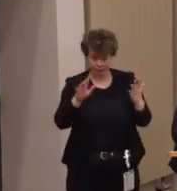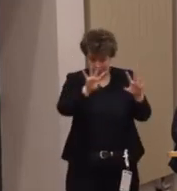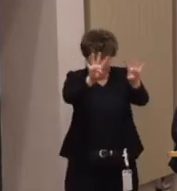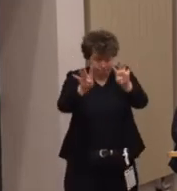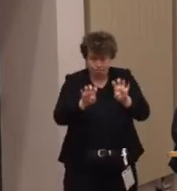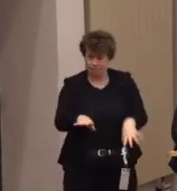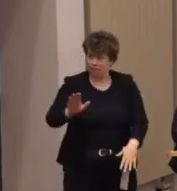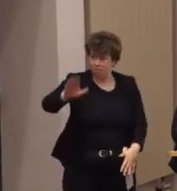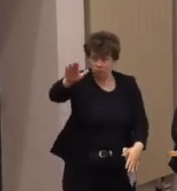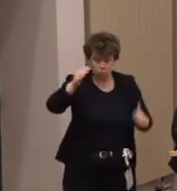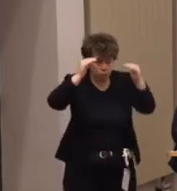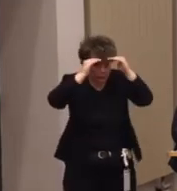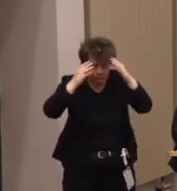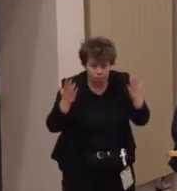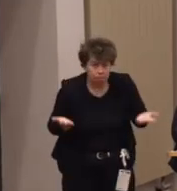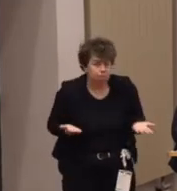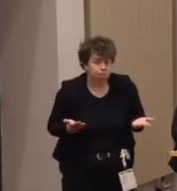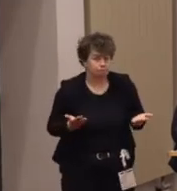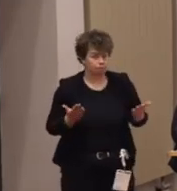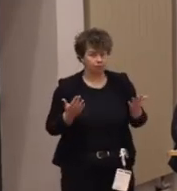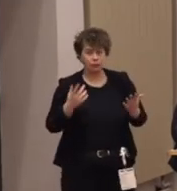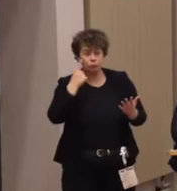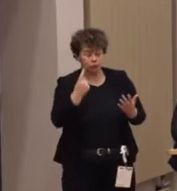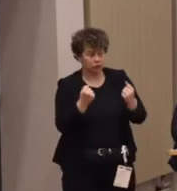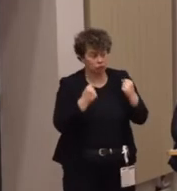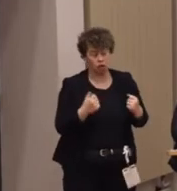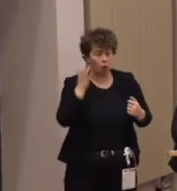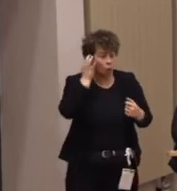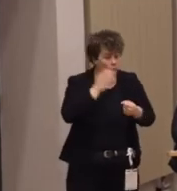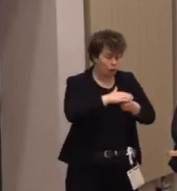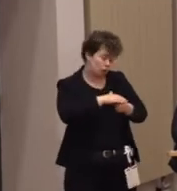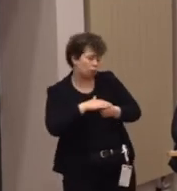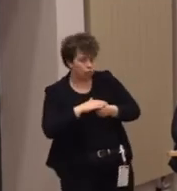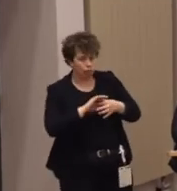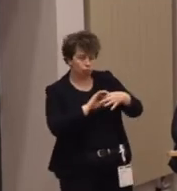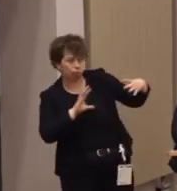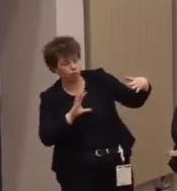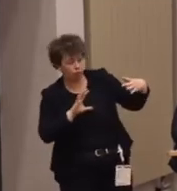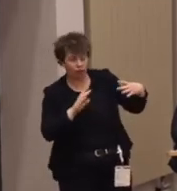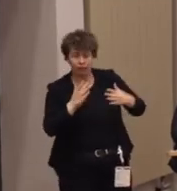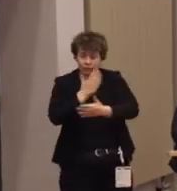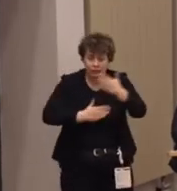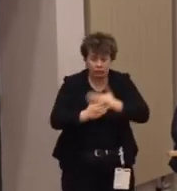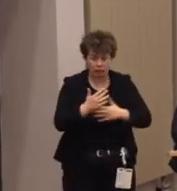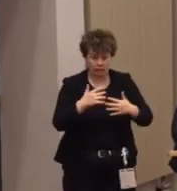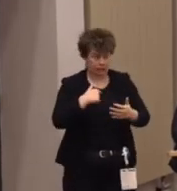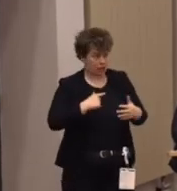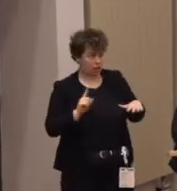of impoverishment, exposure to gender risk violence and vulnerabilities increasing day